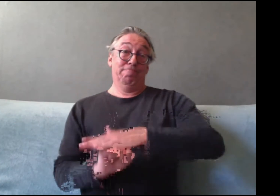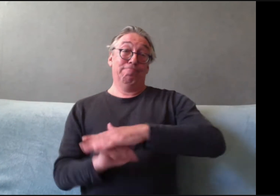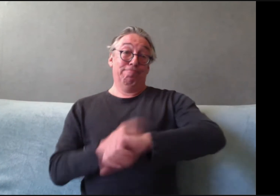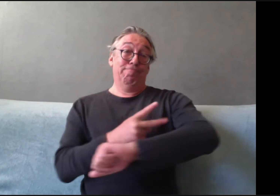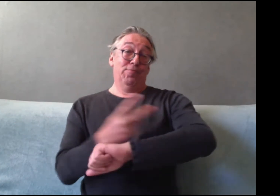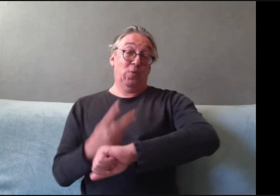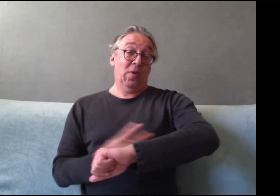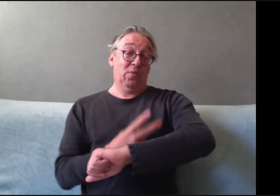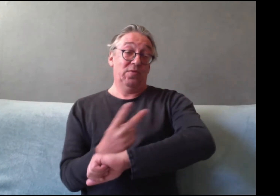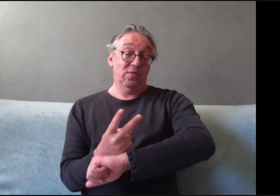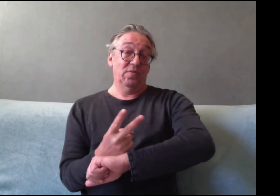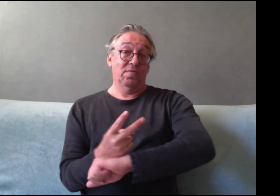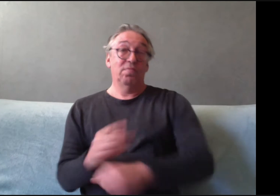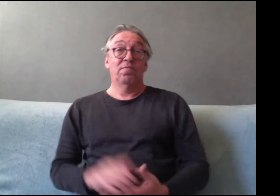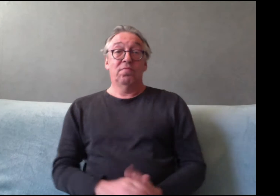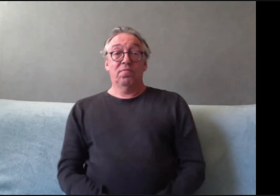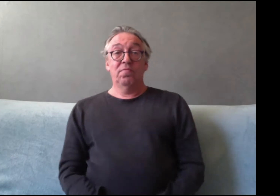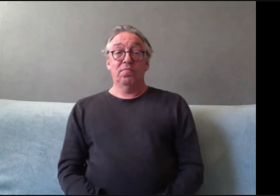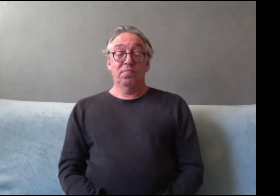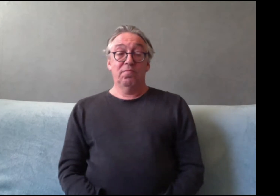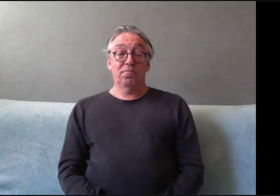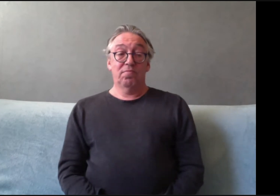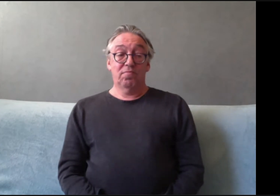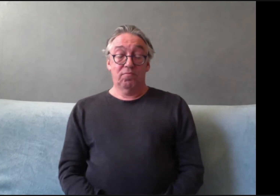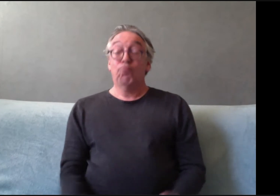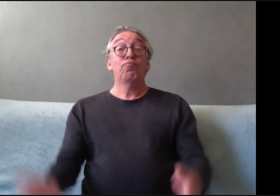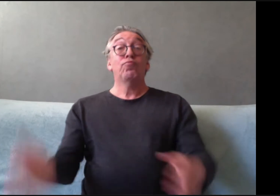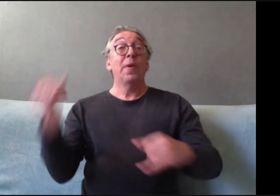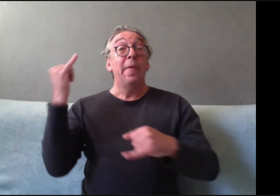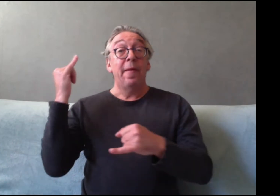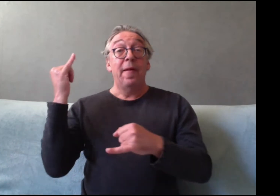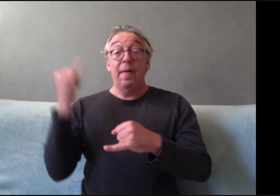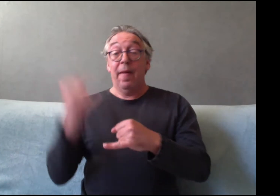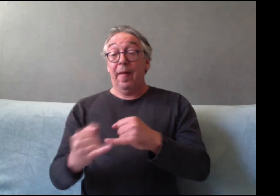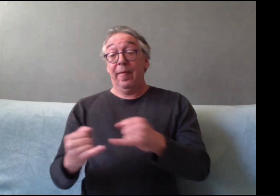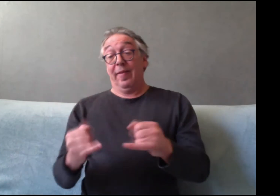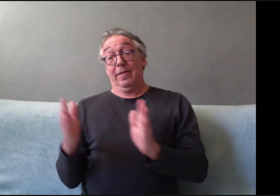Finally, we'll have time for questions which you can add from now.